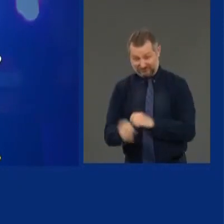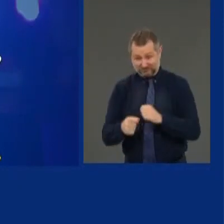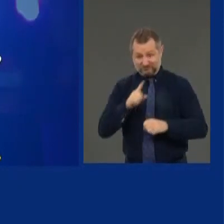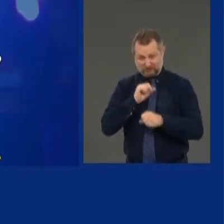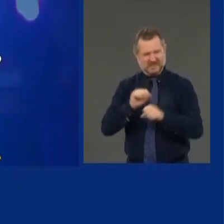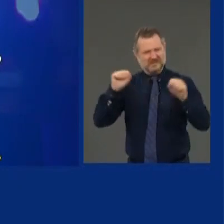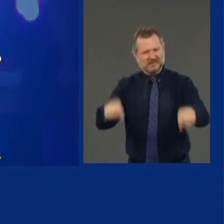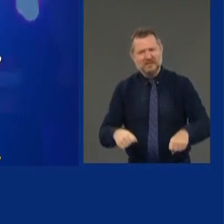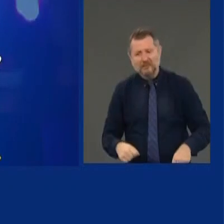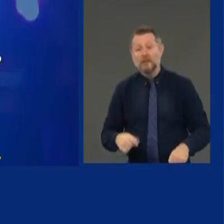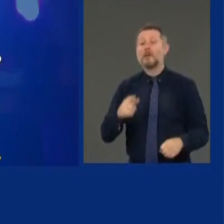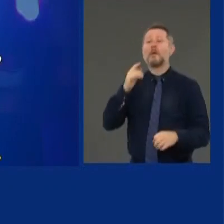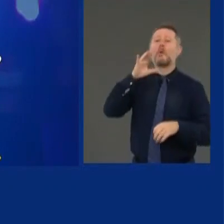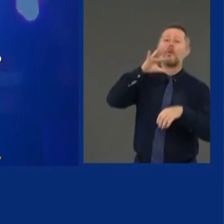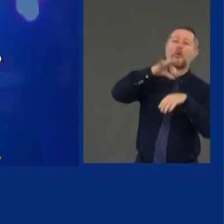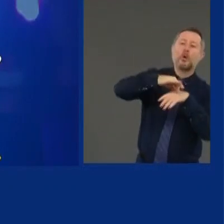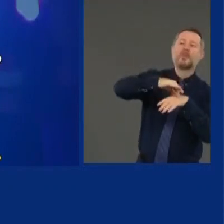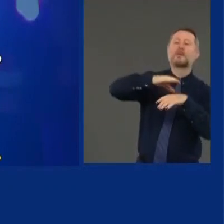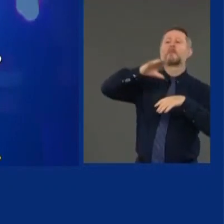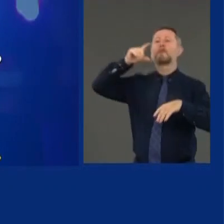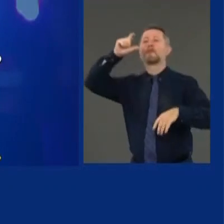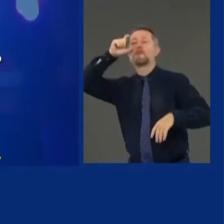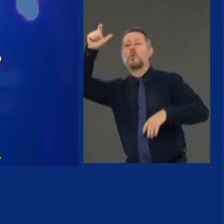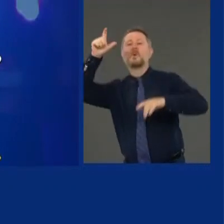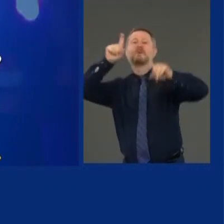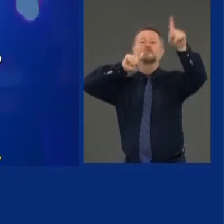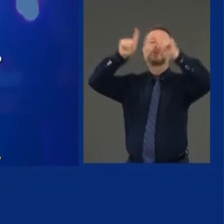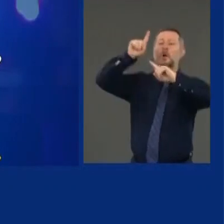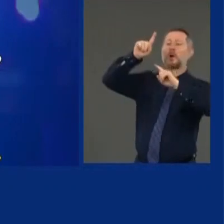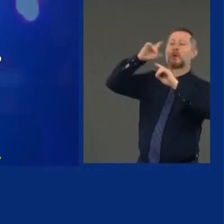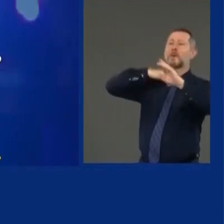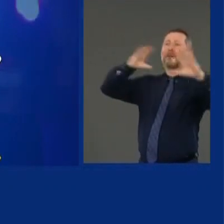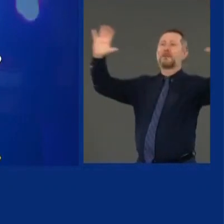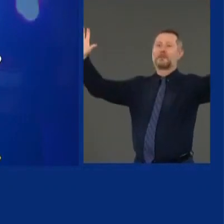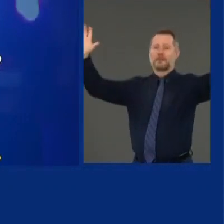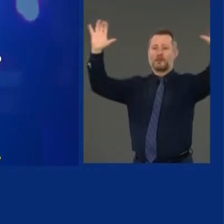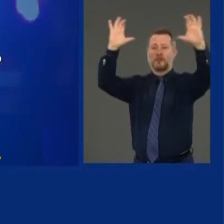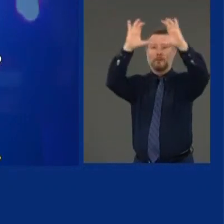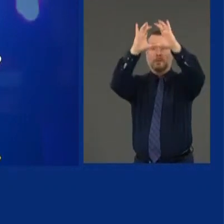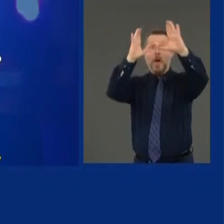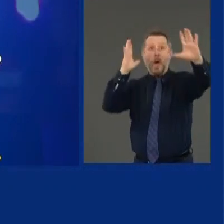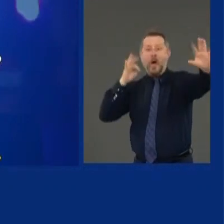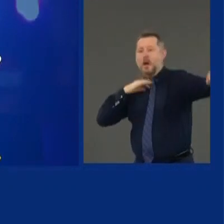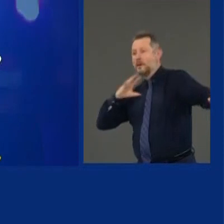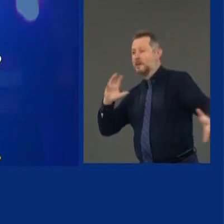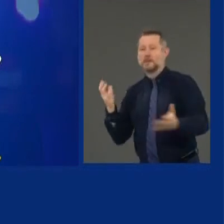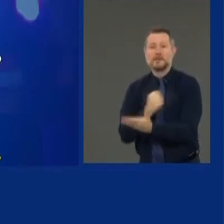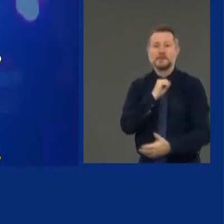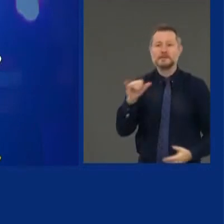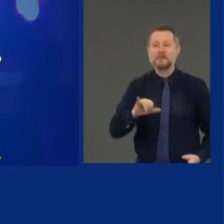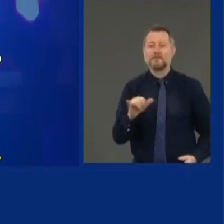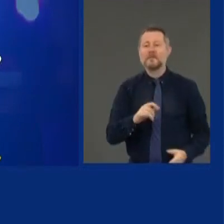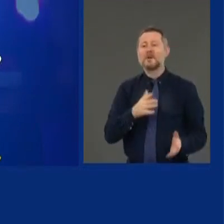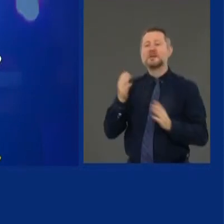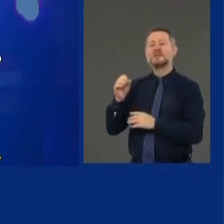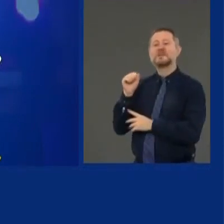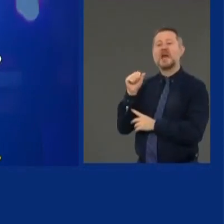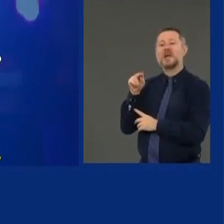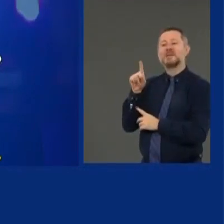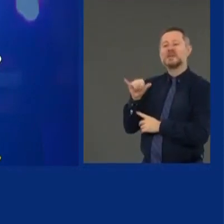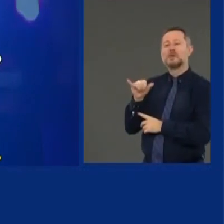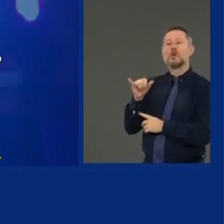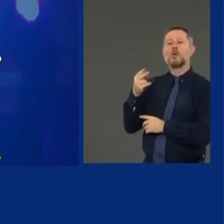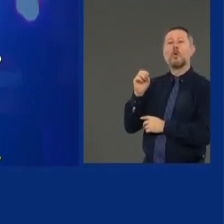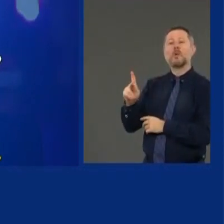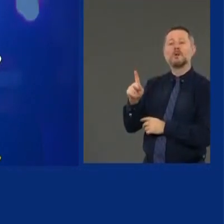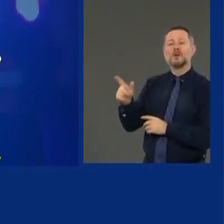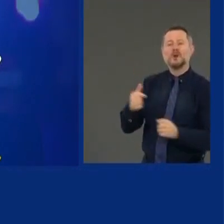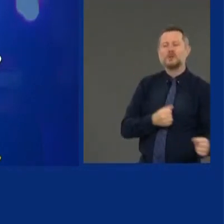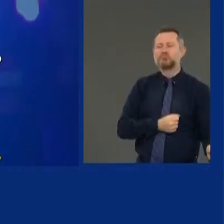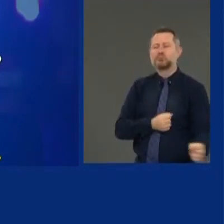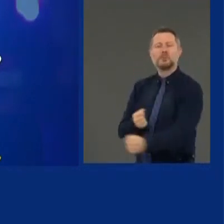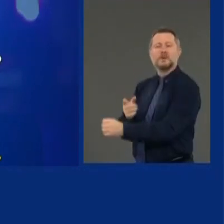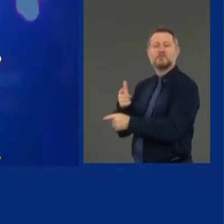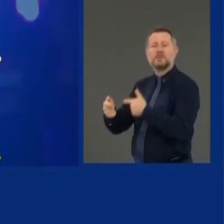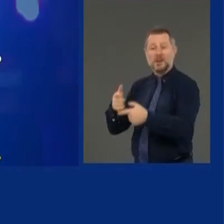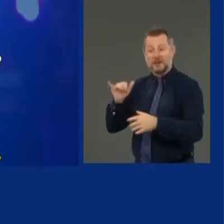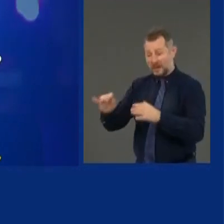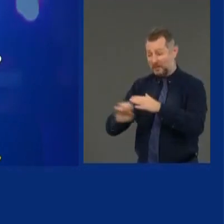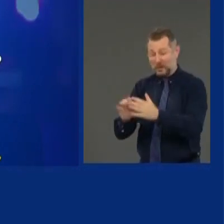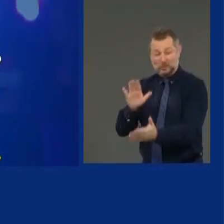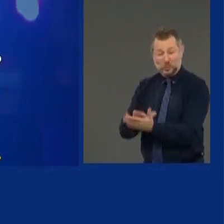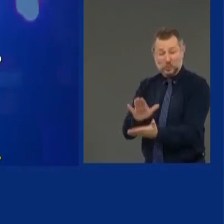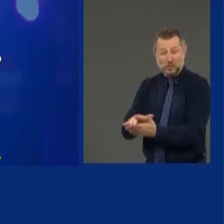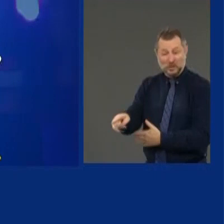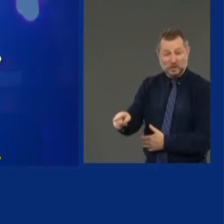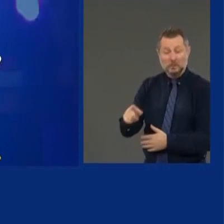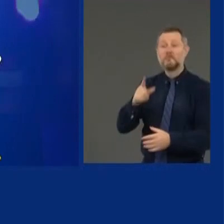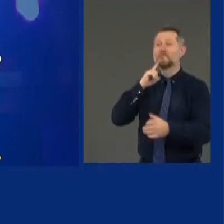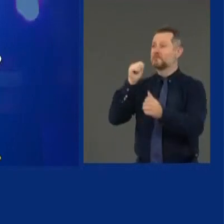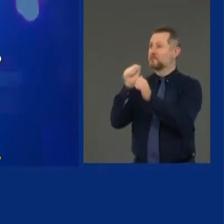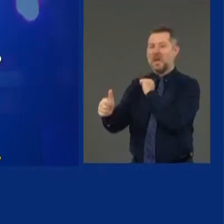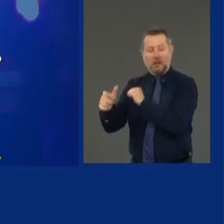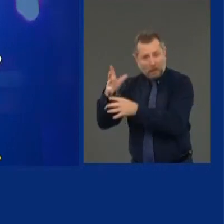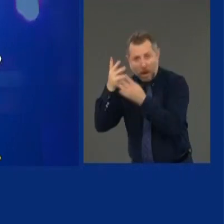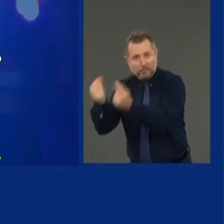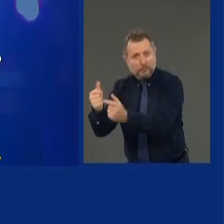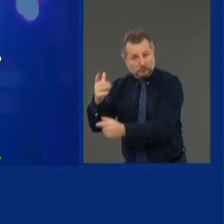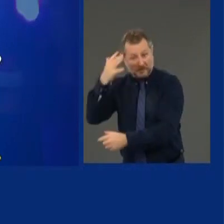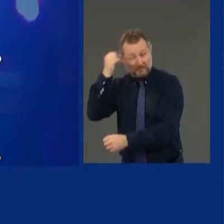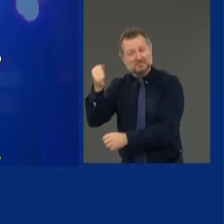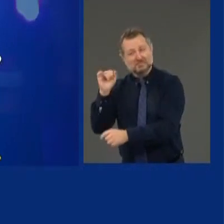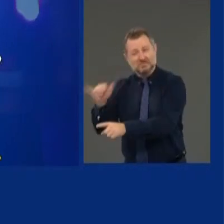MAY CHANGE WHEN YOU MAKE CHANGE.